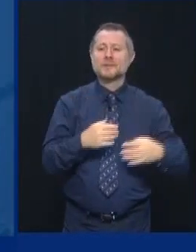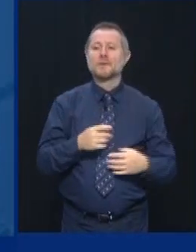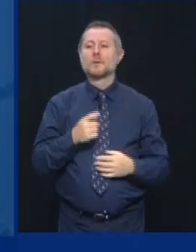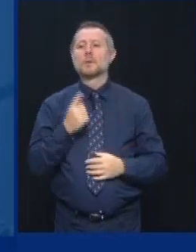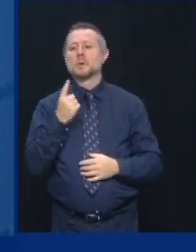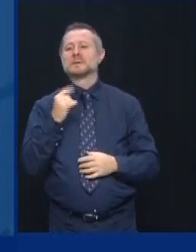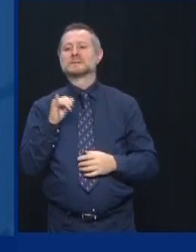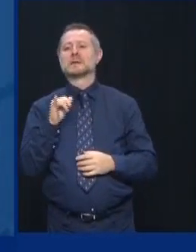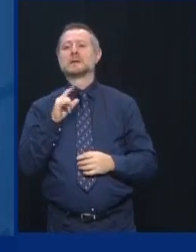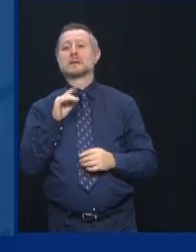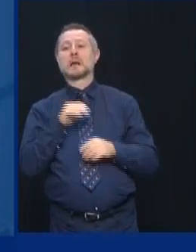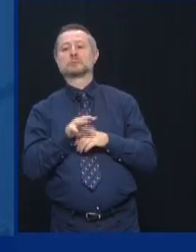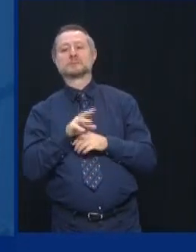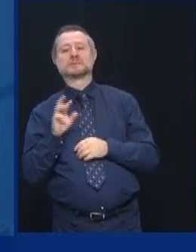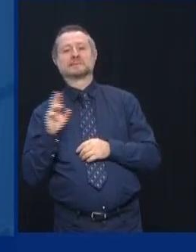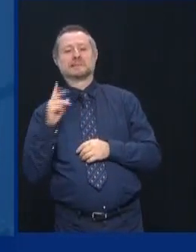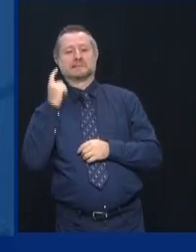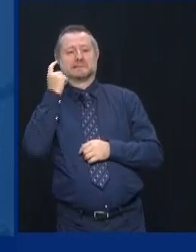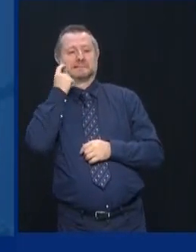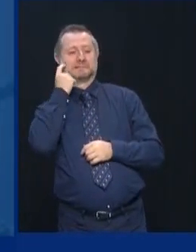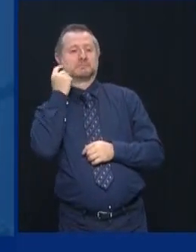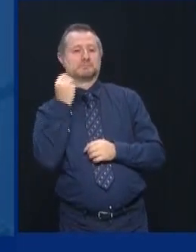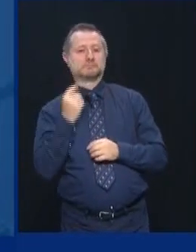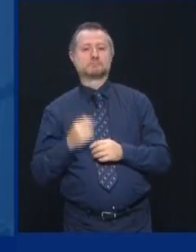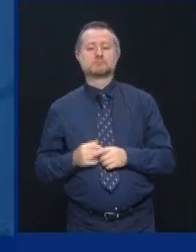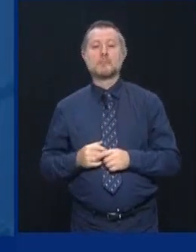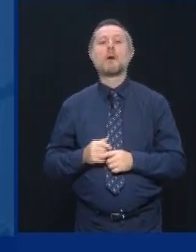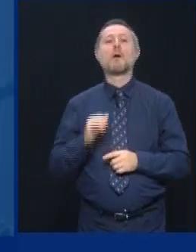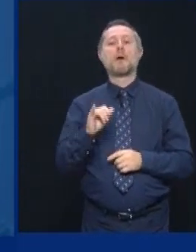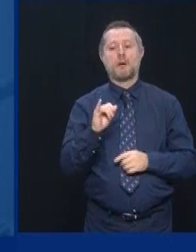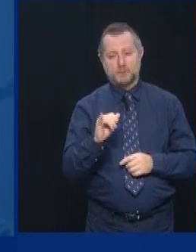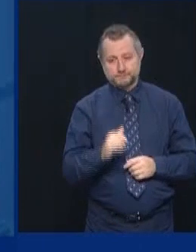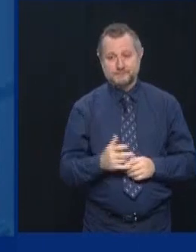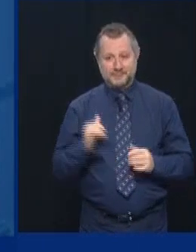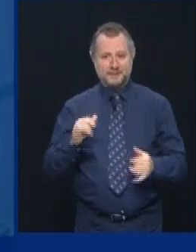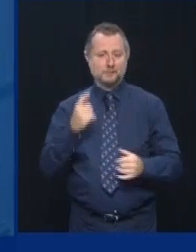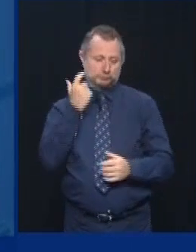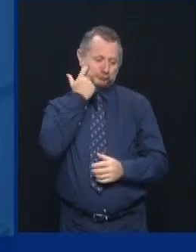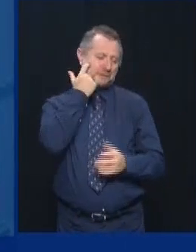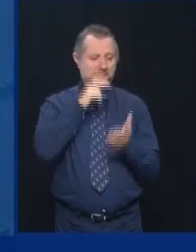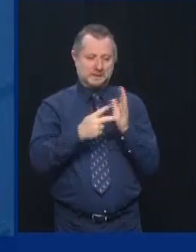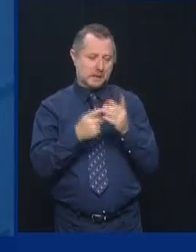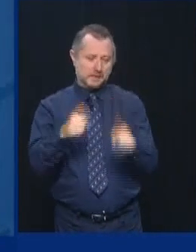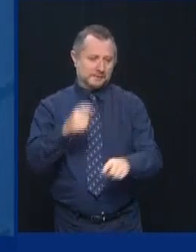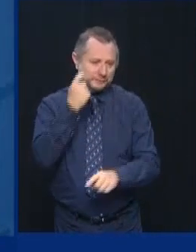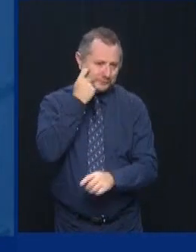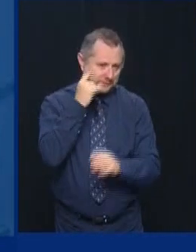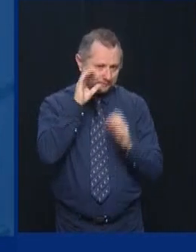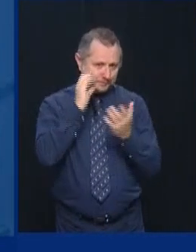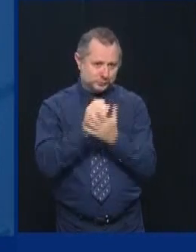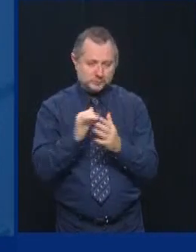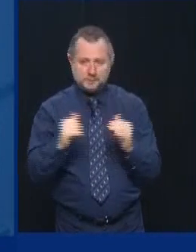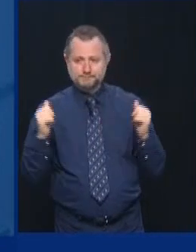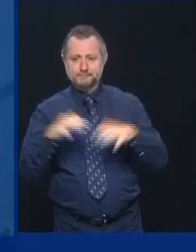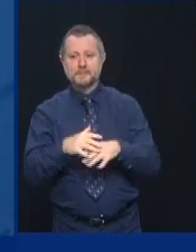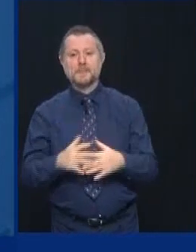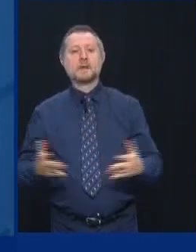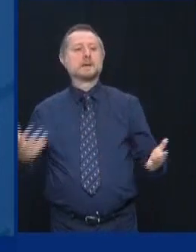WHEN WERE THESE PICTURES FROM? ONE ON THE RIGHT IS -- OKAY.